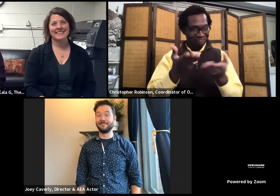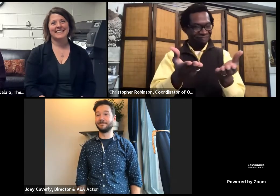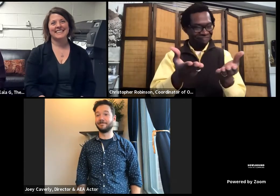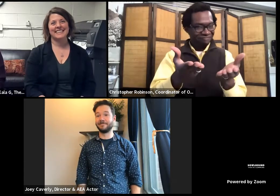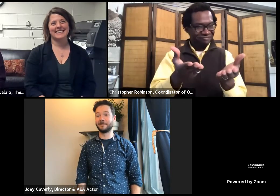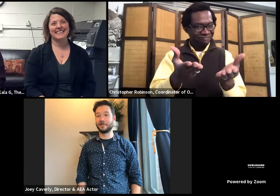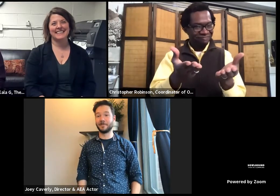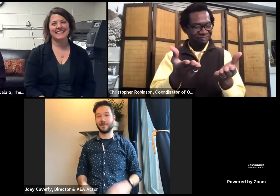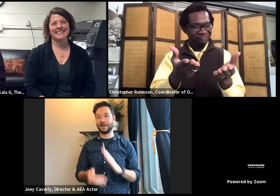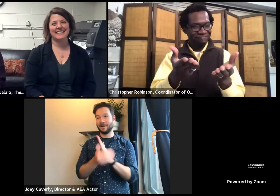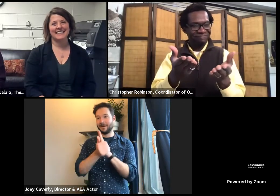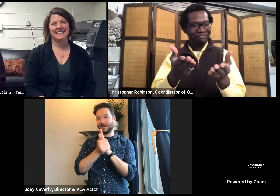Very handy man.